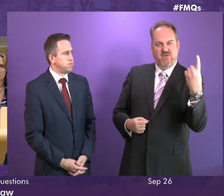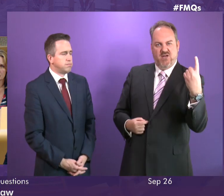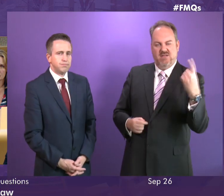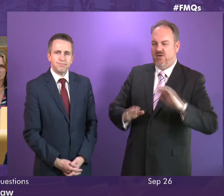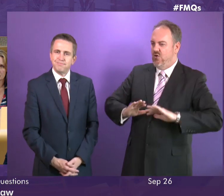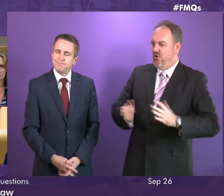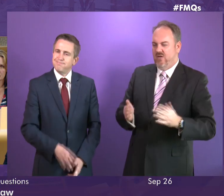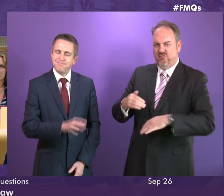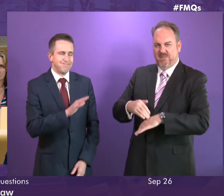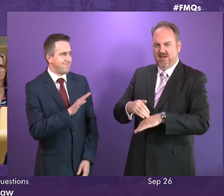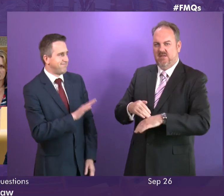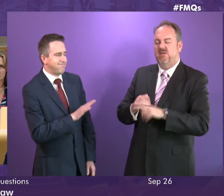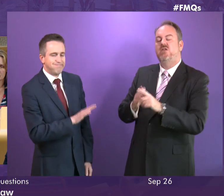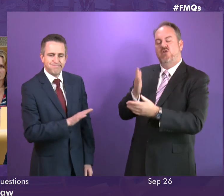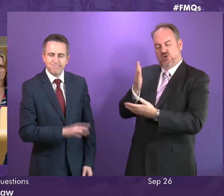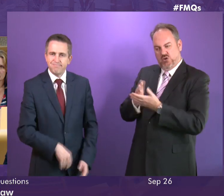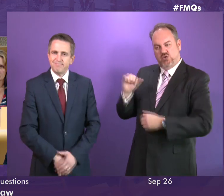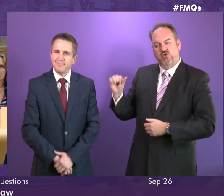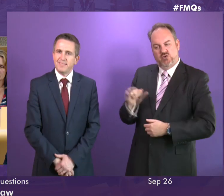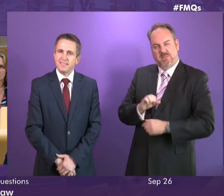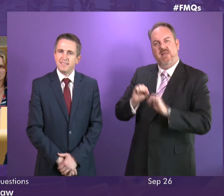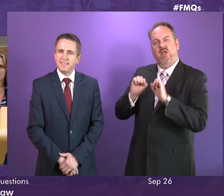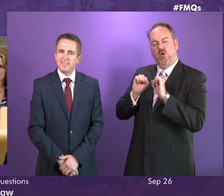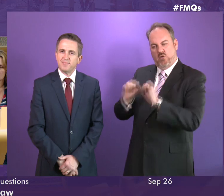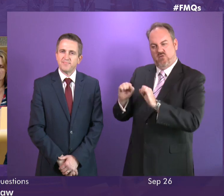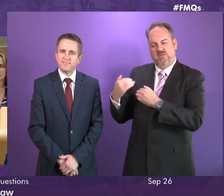her Government, through the force of their actions, did the same?